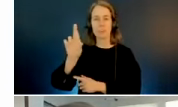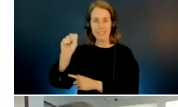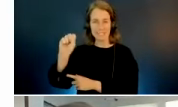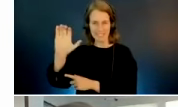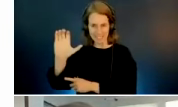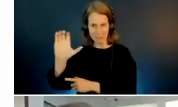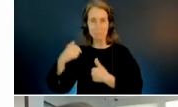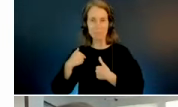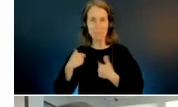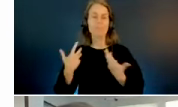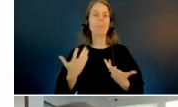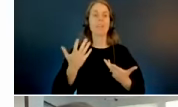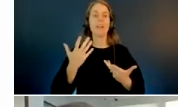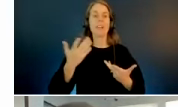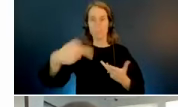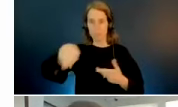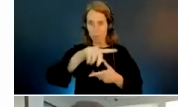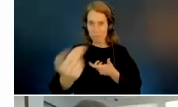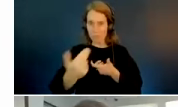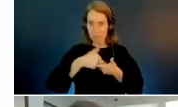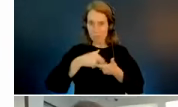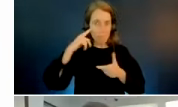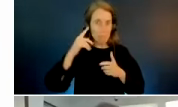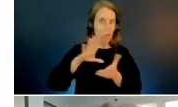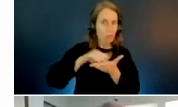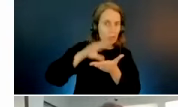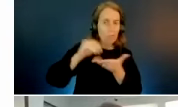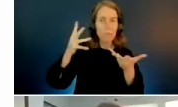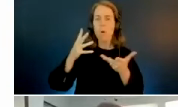us for successful voting 101 and today we're going to be talking about making a voting plan.